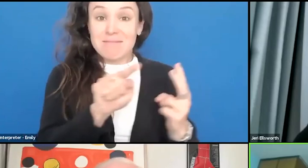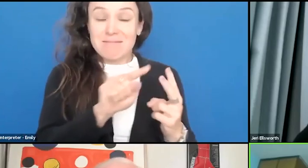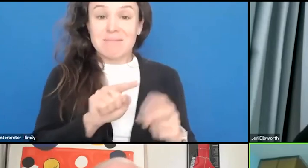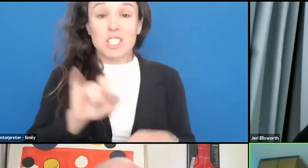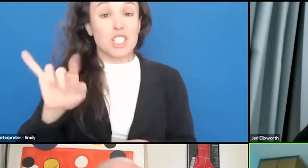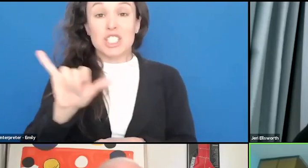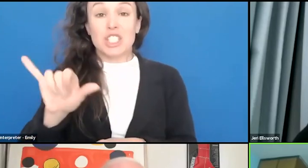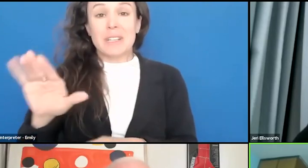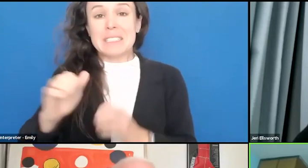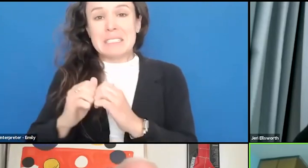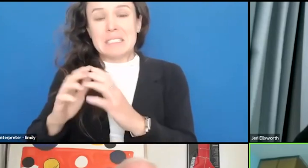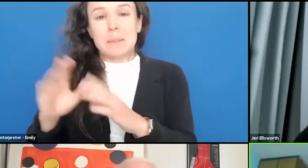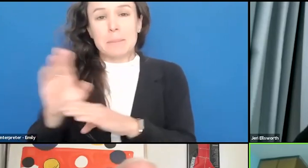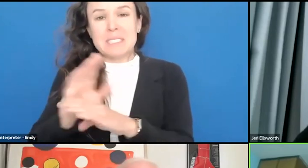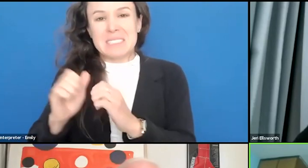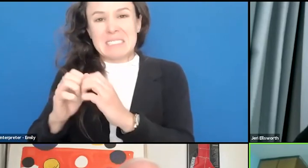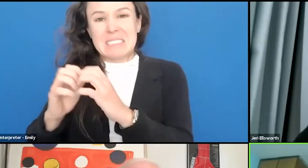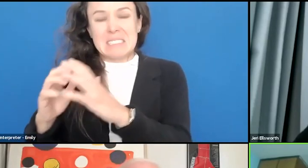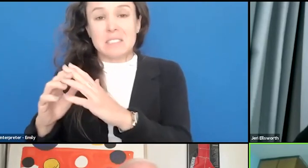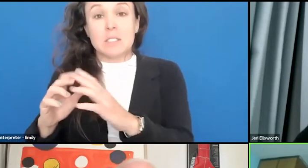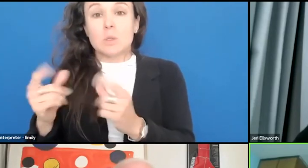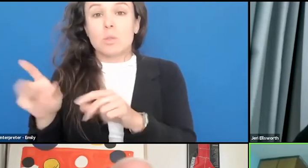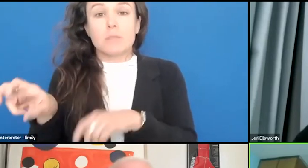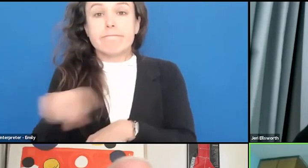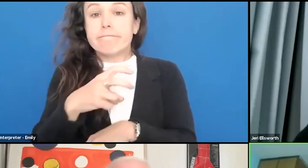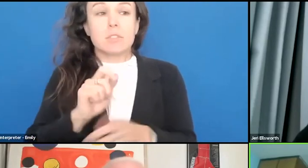was floundering a little bit, she just went off and started writing firmware for rockets,